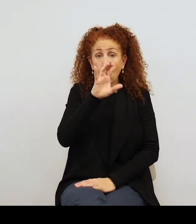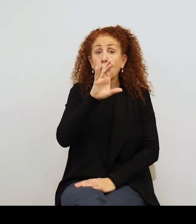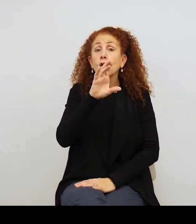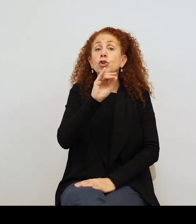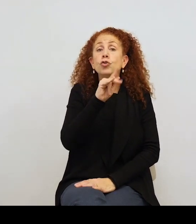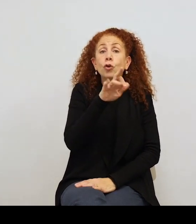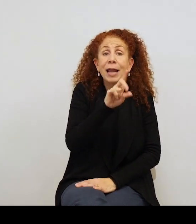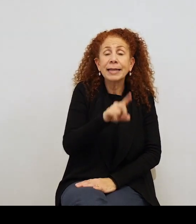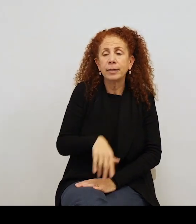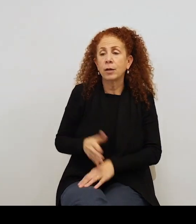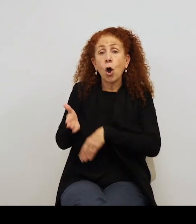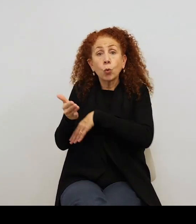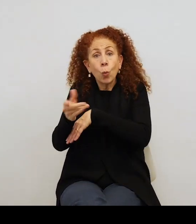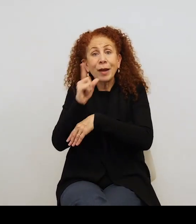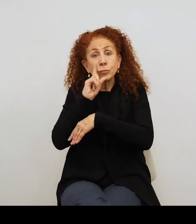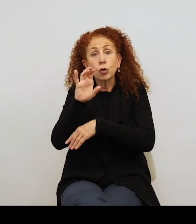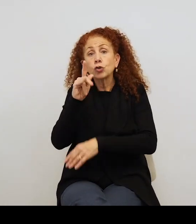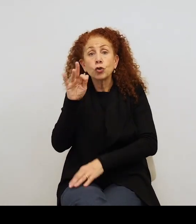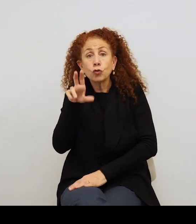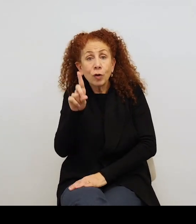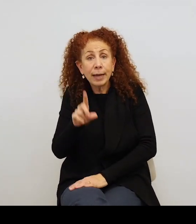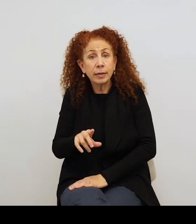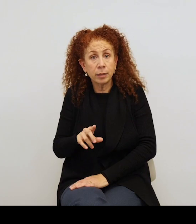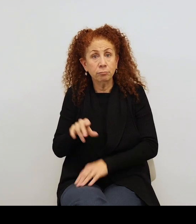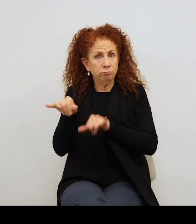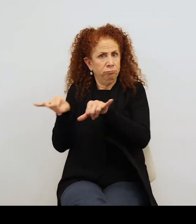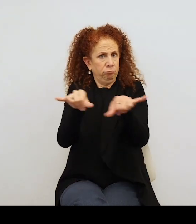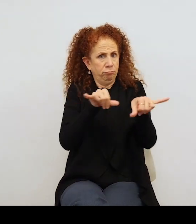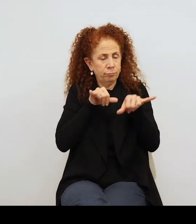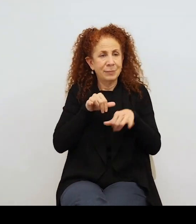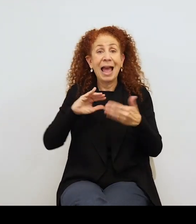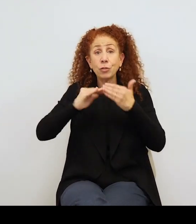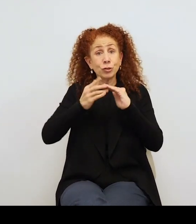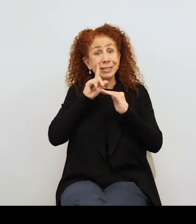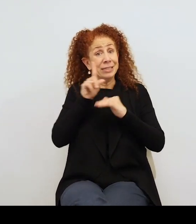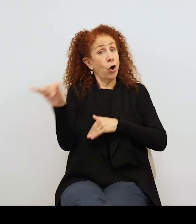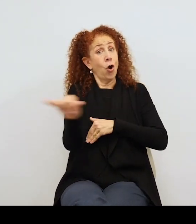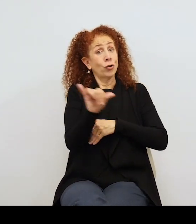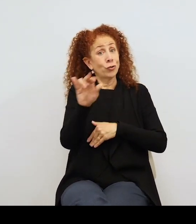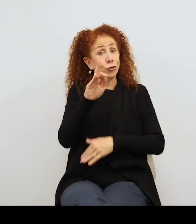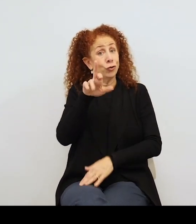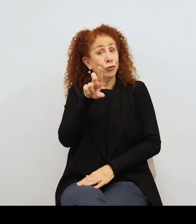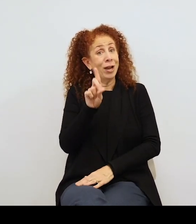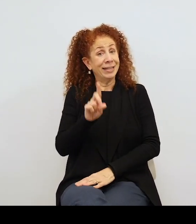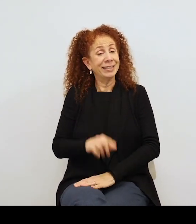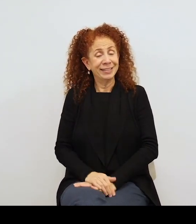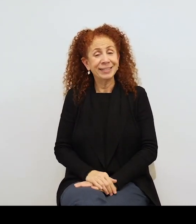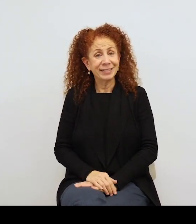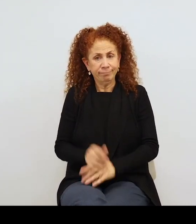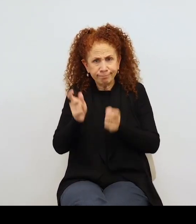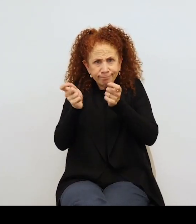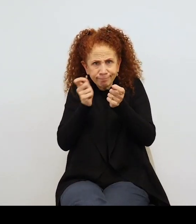Our aquariums are curated spaces, and our cities are curated spaces.